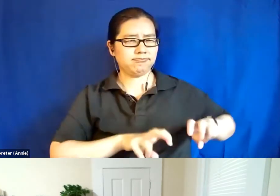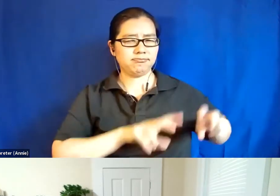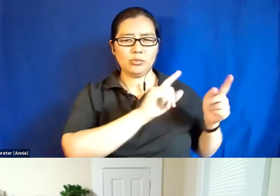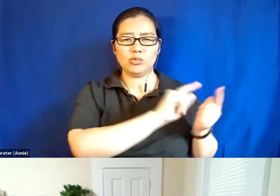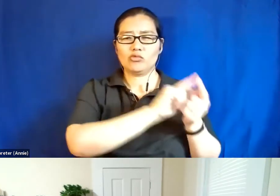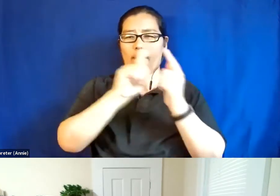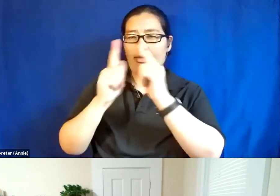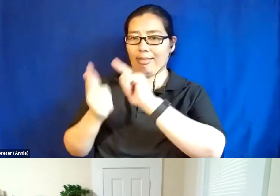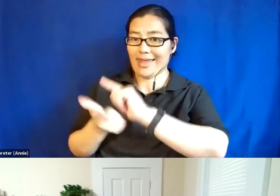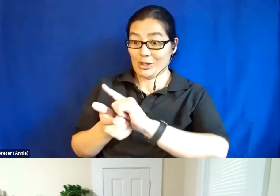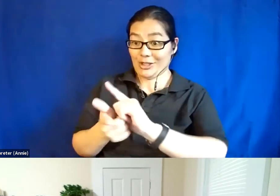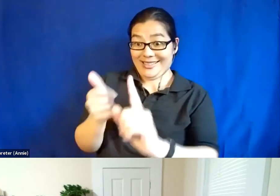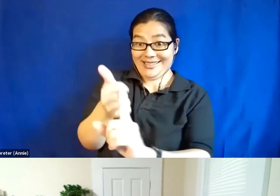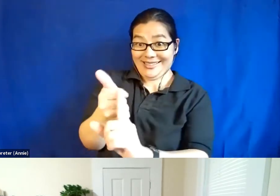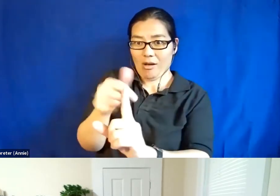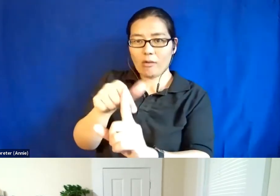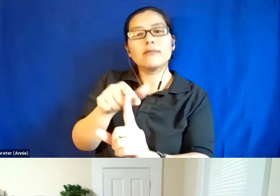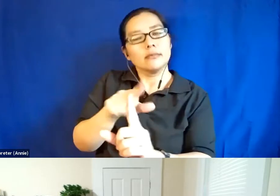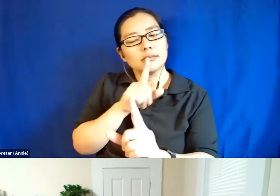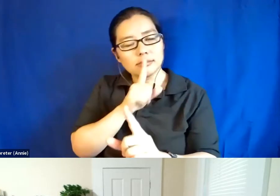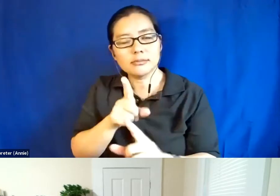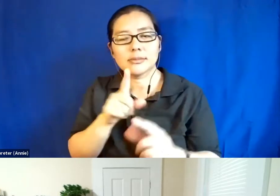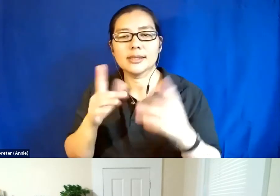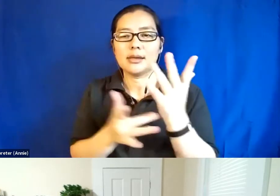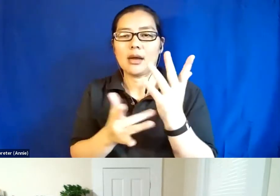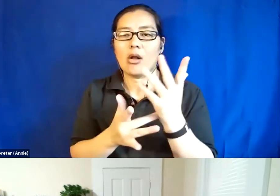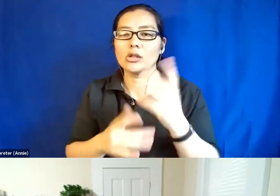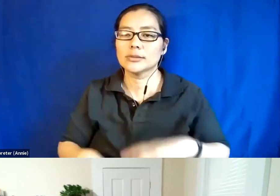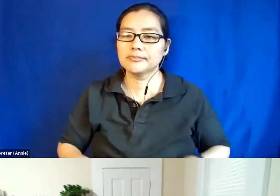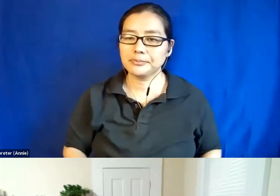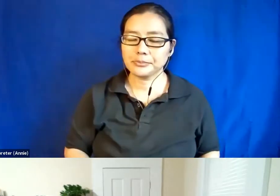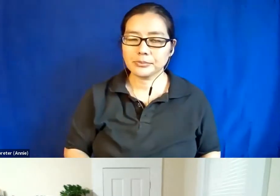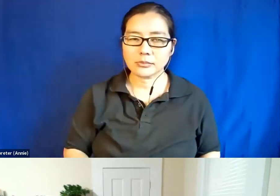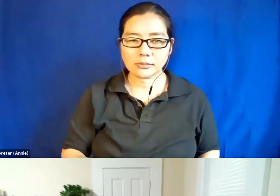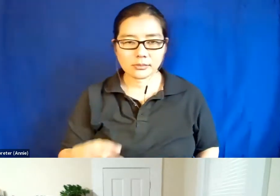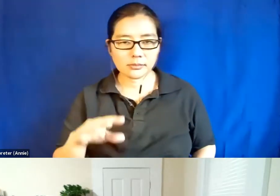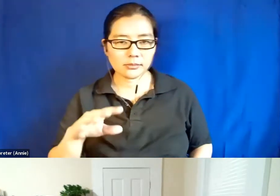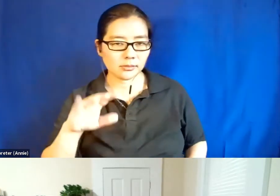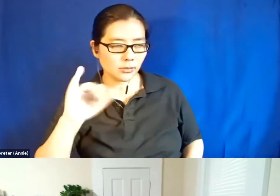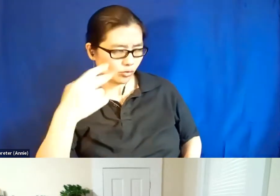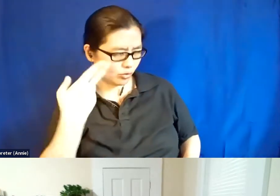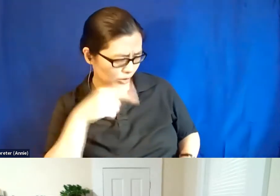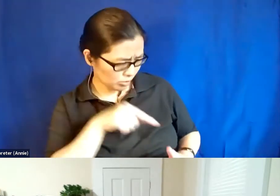technology. >>>: Great. Is that is there an automated component to that